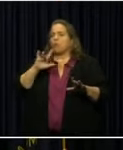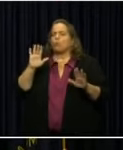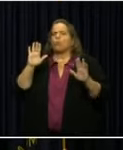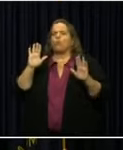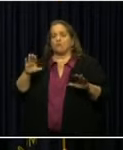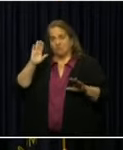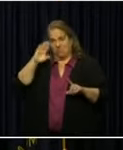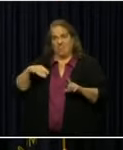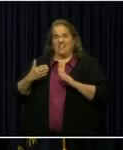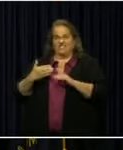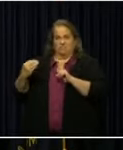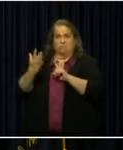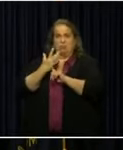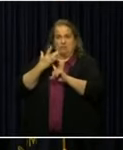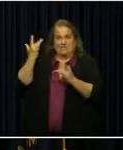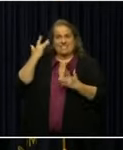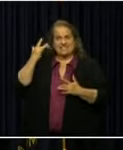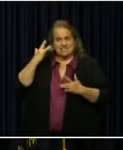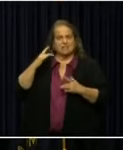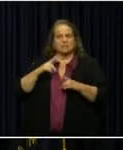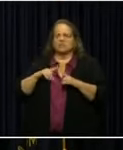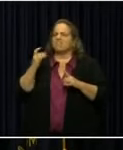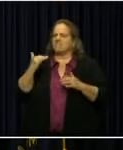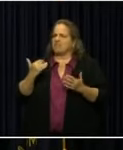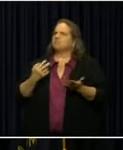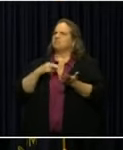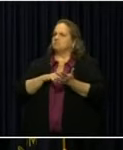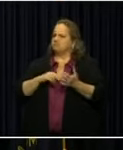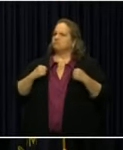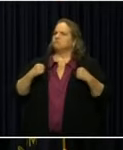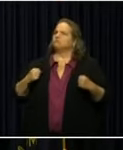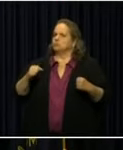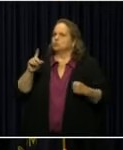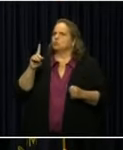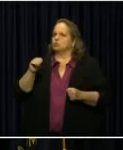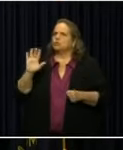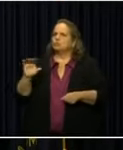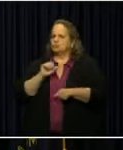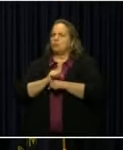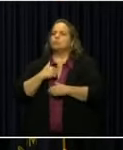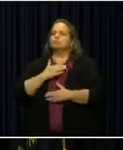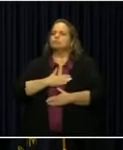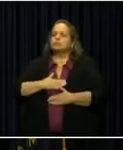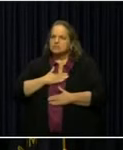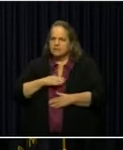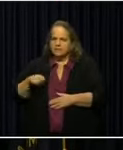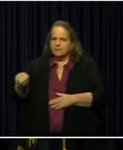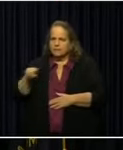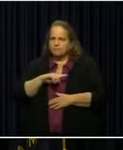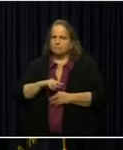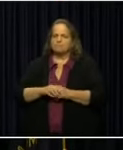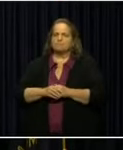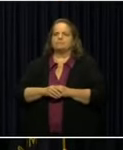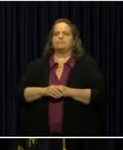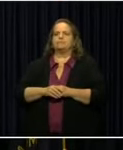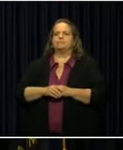THIS NEXT ONE, WE SHOWED YOU A YESTERDAYED WHY OF THE ENTHUSIASM FOR WHEN SOMEONE RECOVERS. WHAT ABOUT THE ENTHUSIASM FOR